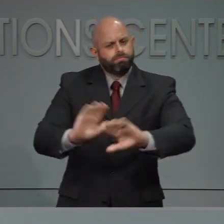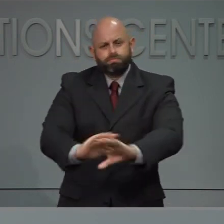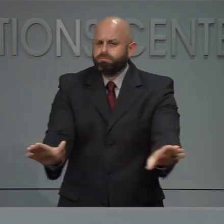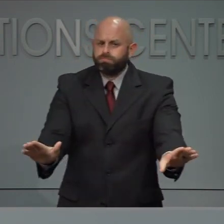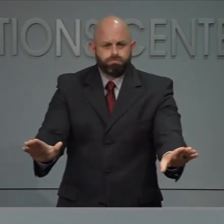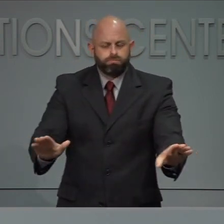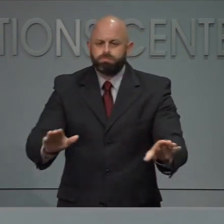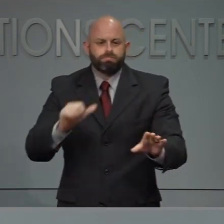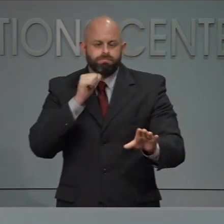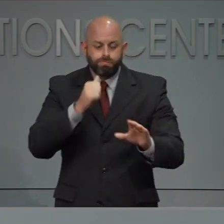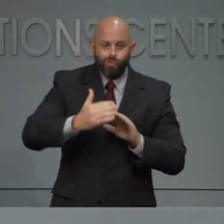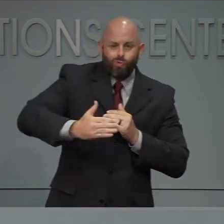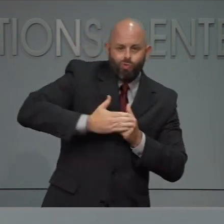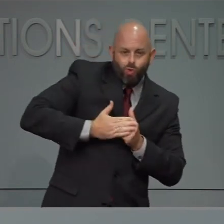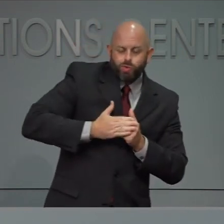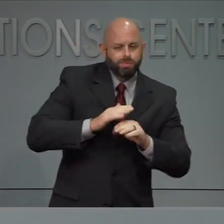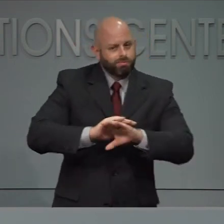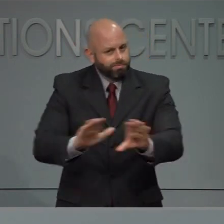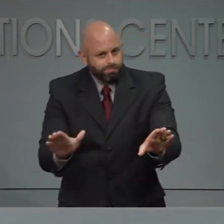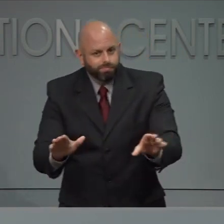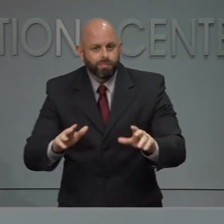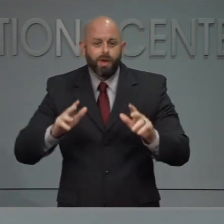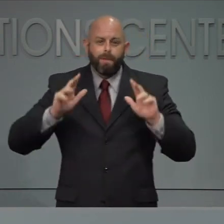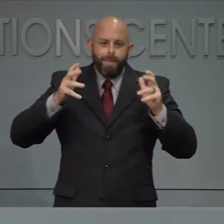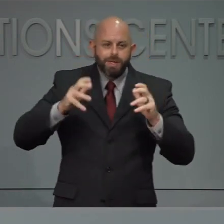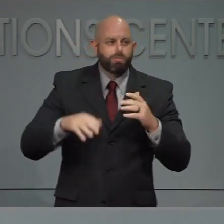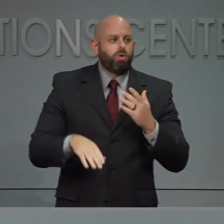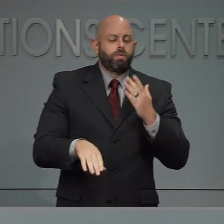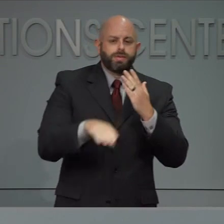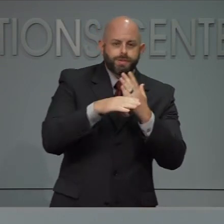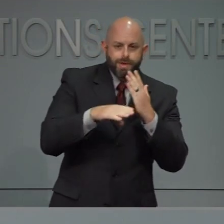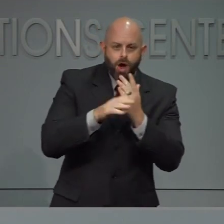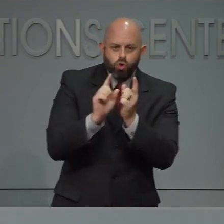SO THINGS LIKE CONTACT SPORTS LIKE BASKETBALL SOCCER.